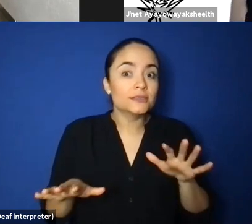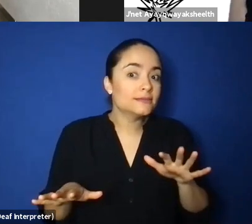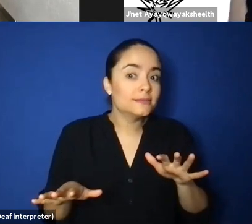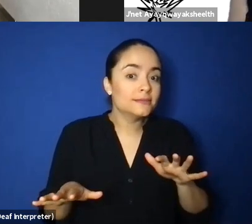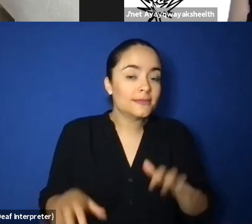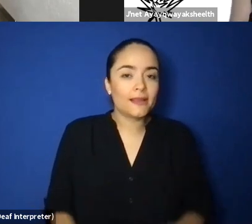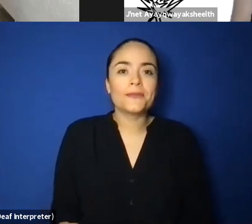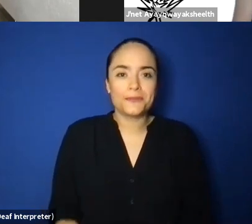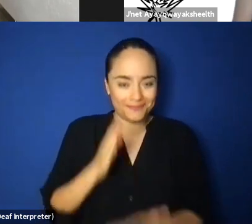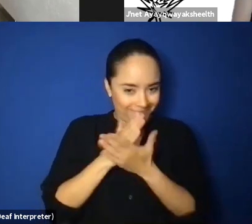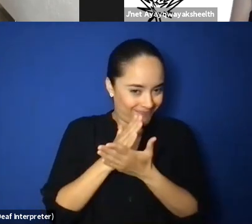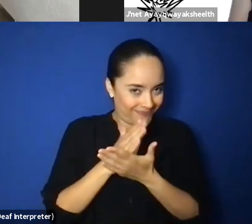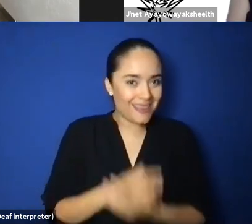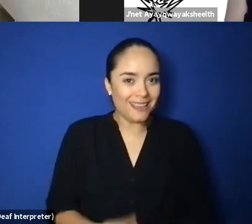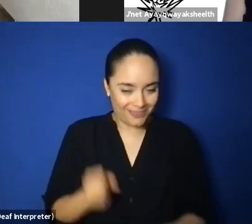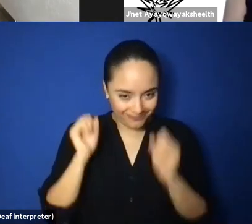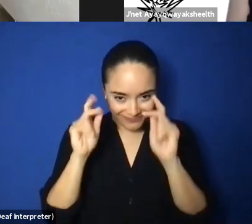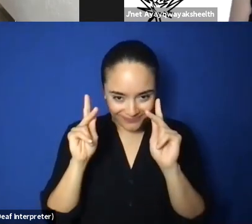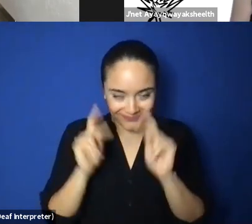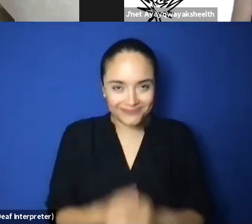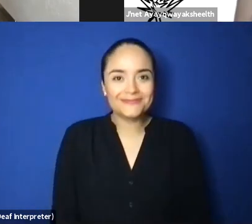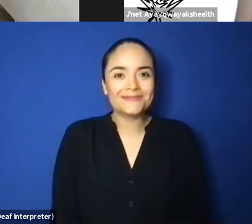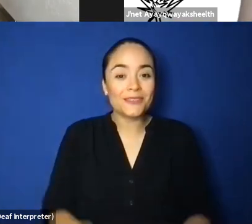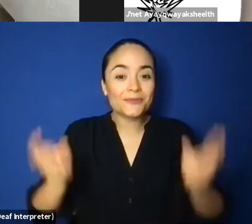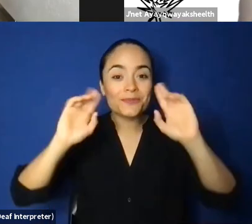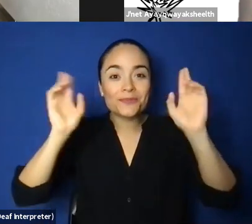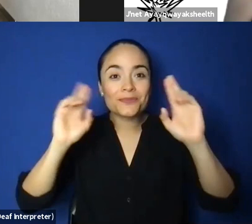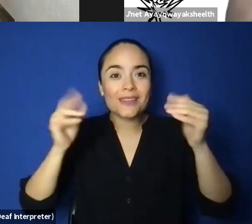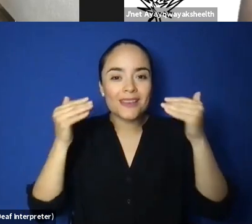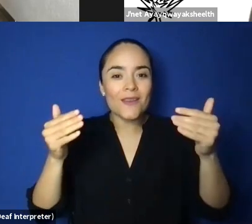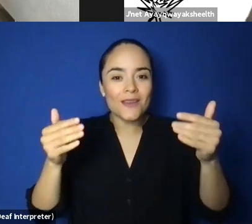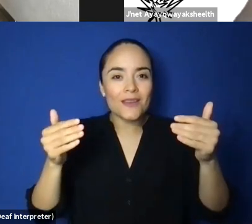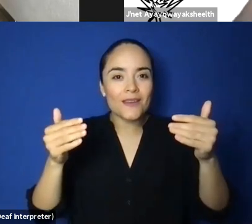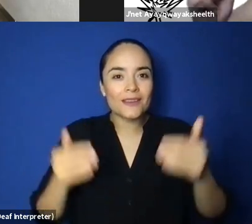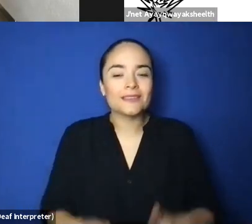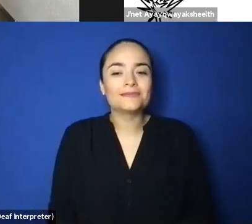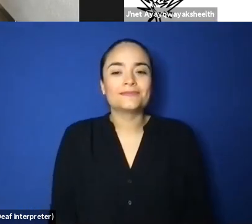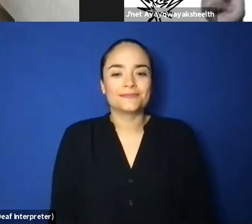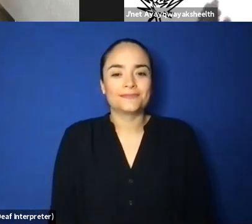it too. Okay, so ready, set, go! One two, one two, one two, one two, one two, one two, one two, one two, one